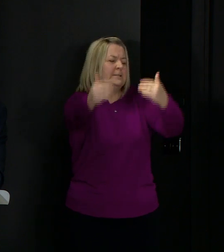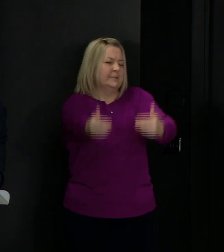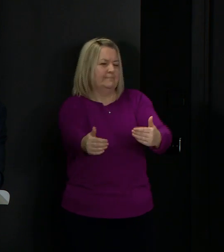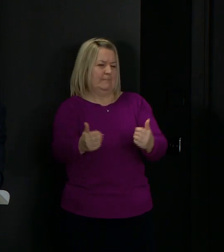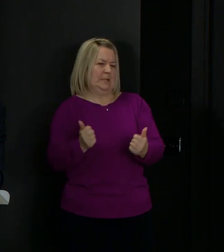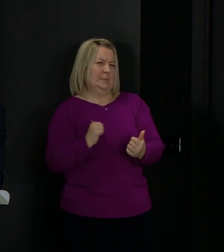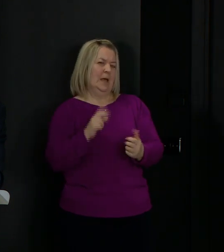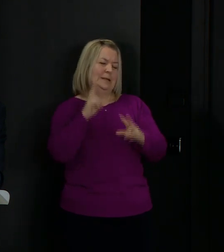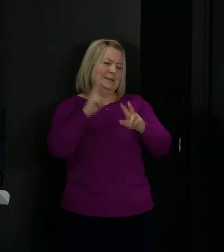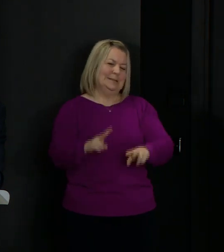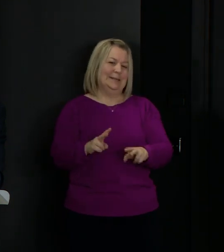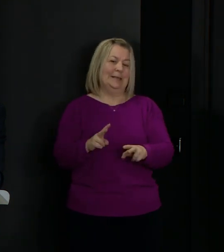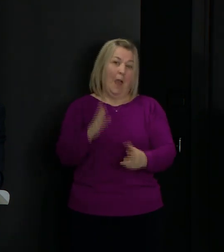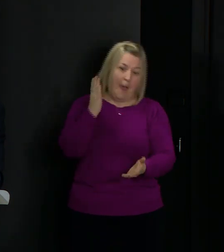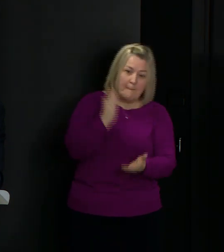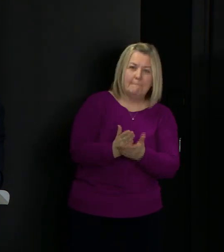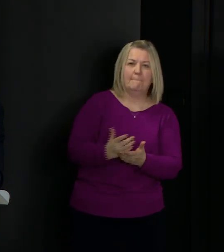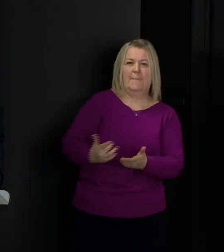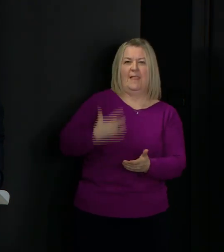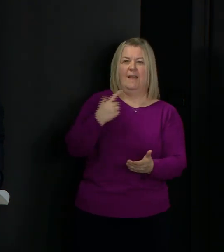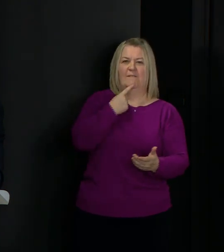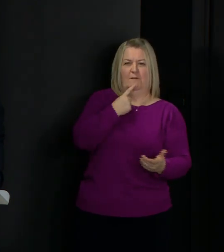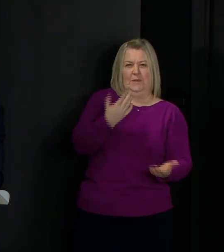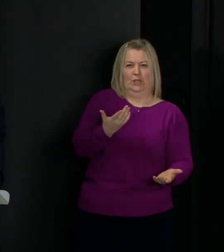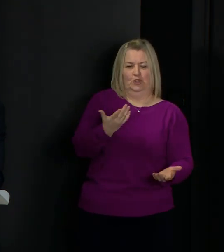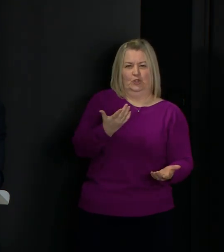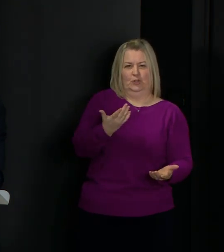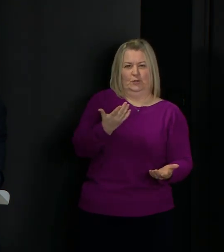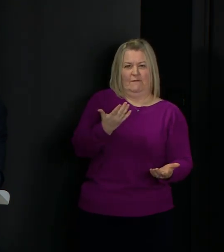actually real-life data in terms of the impact that those measures are actually having on